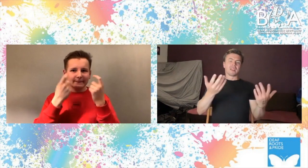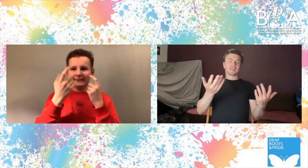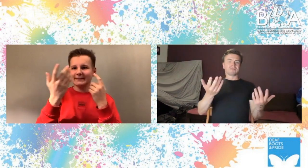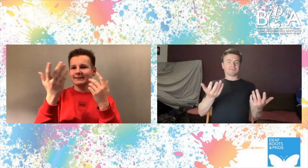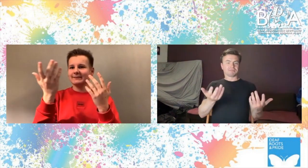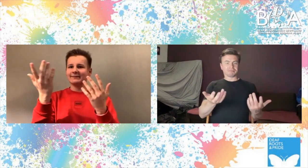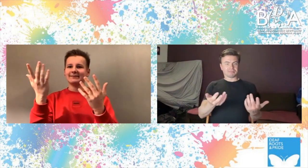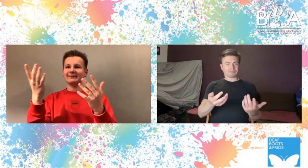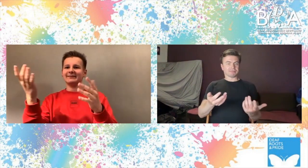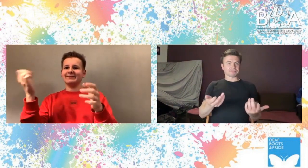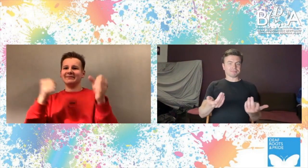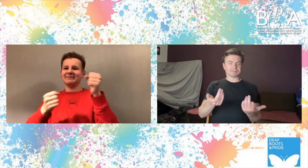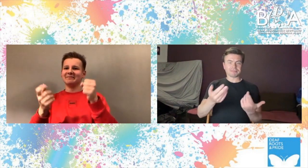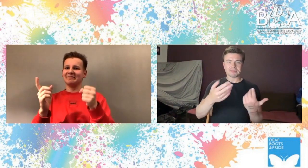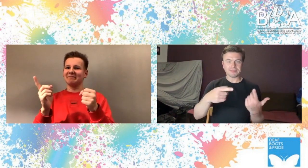these people?